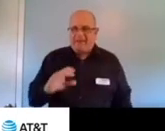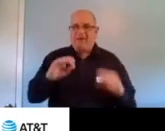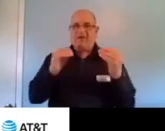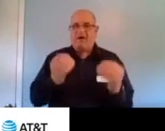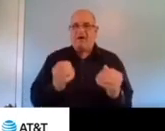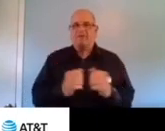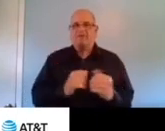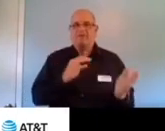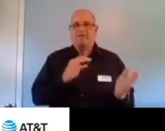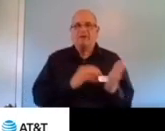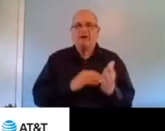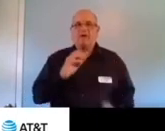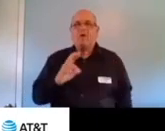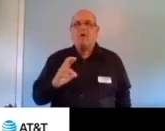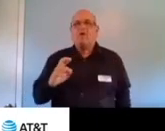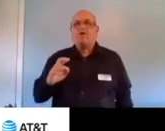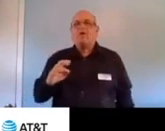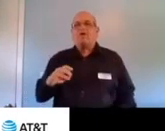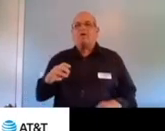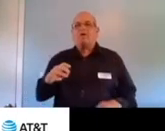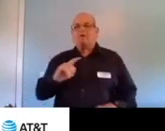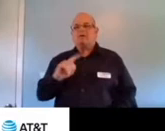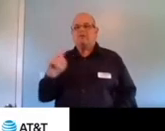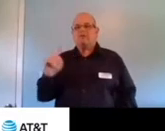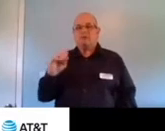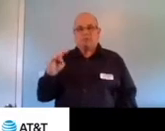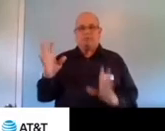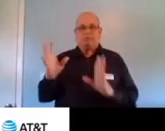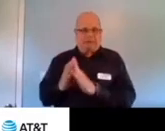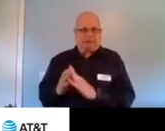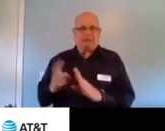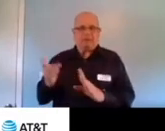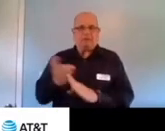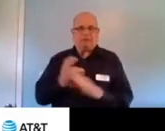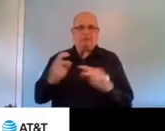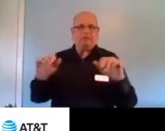or you can have them on a zoom meeting, we've seen that too.